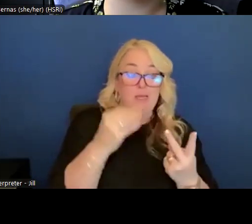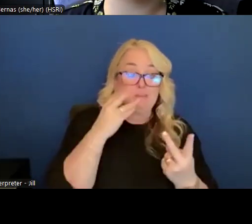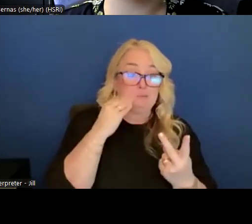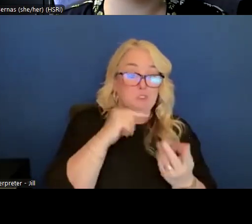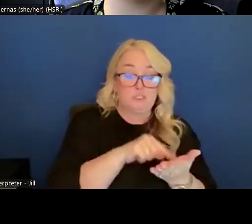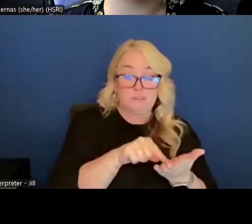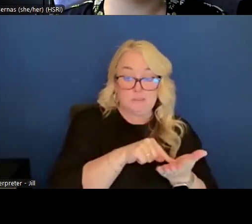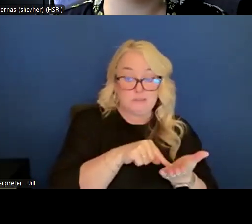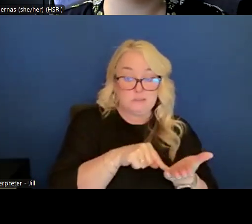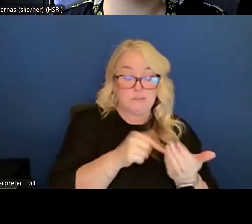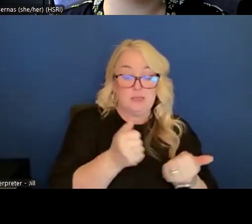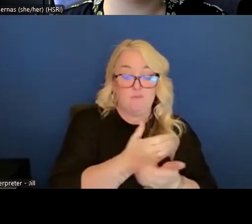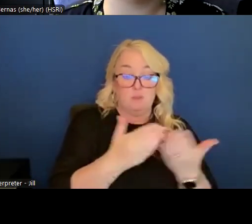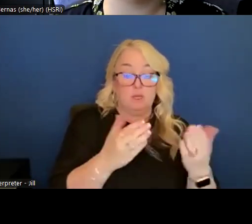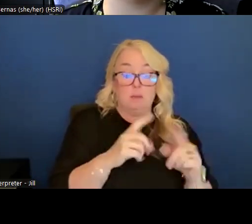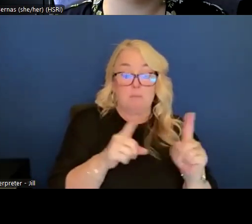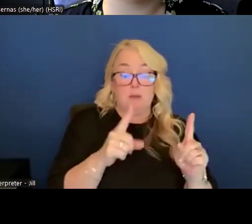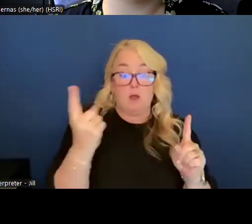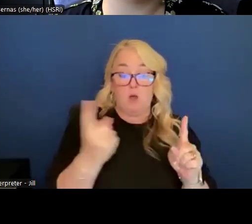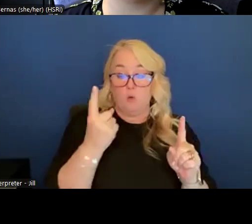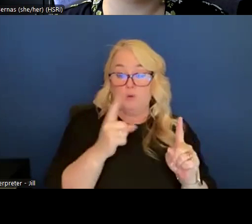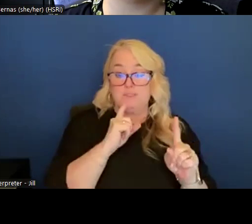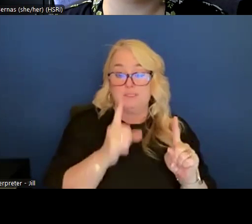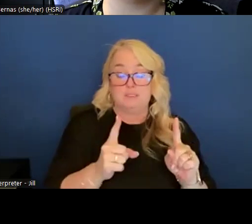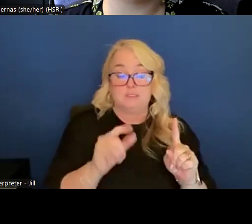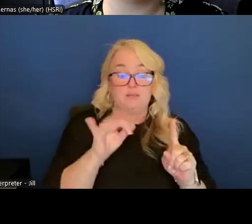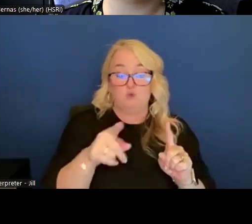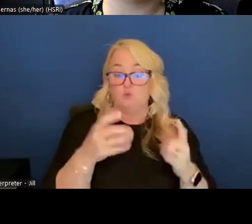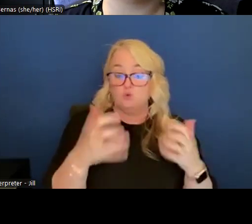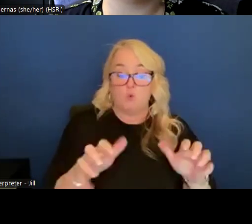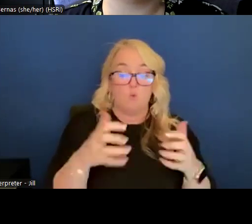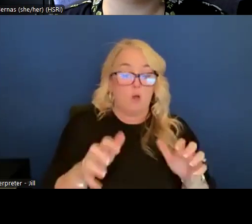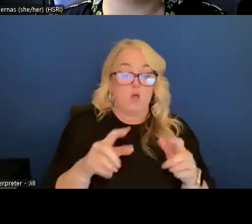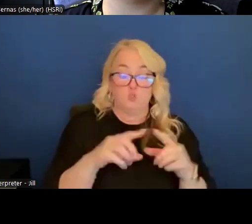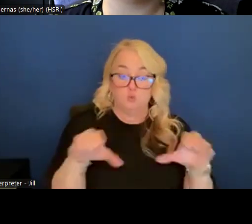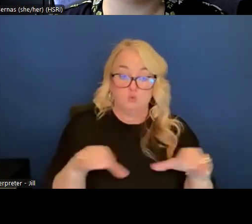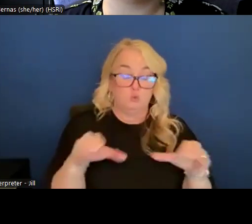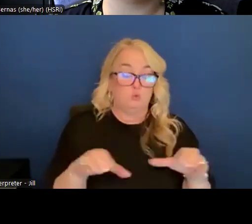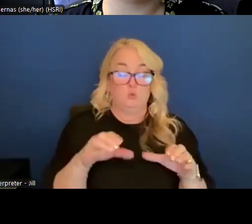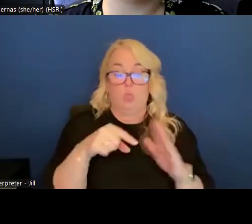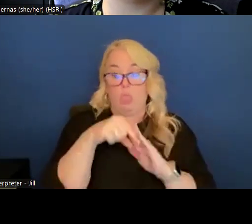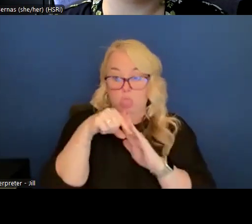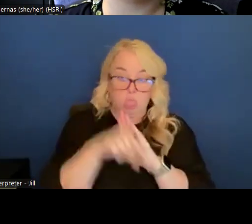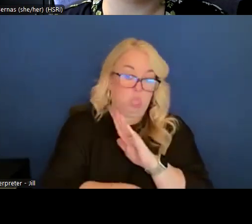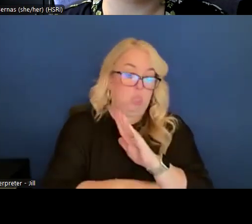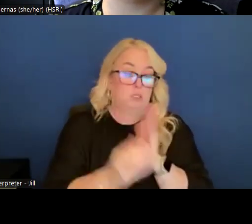And you know, it's always great, even if you don't want to do all this technical stuff, just think about the services that you